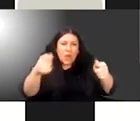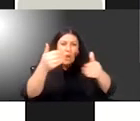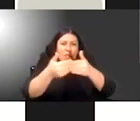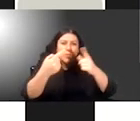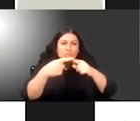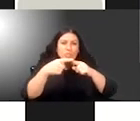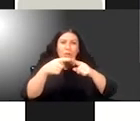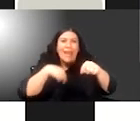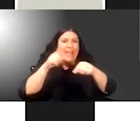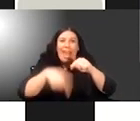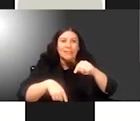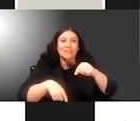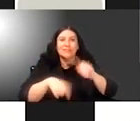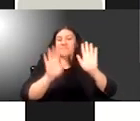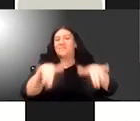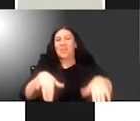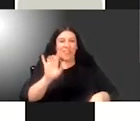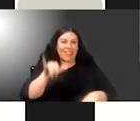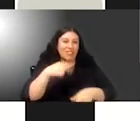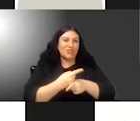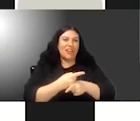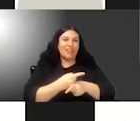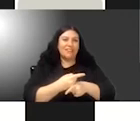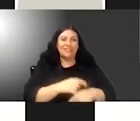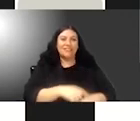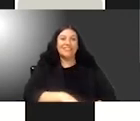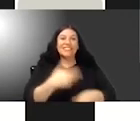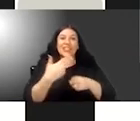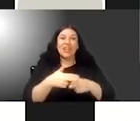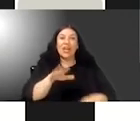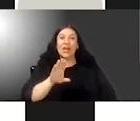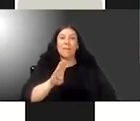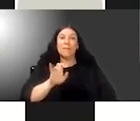And if there's any word that's operative there, it's unrepentant. You have nothing to repent for. Your book is on Amazon, too, right, Neil?